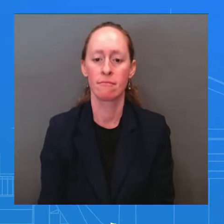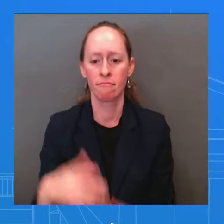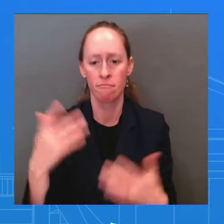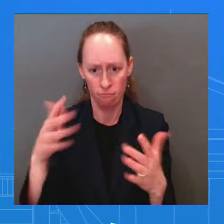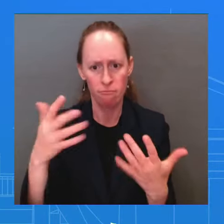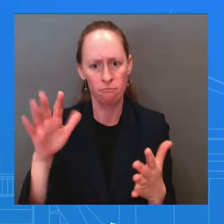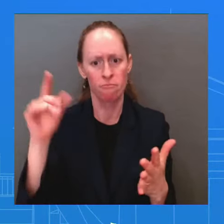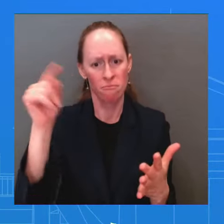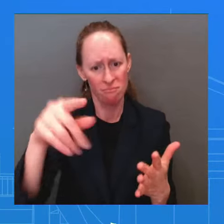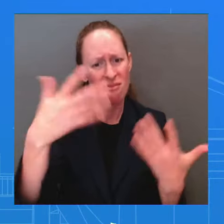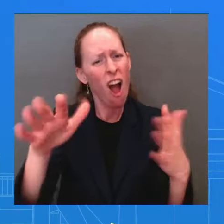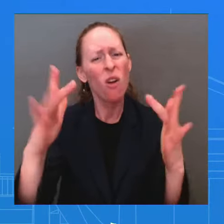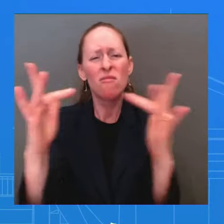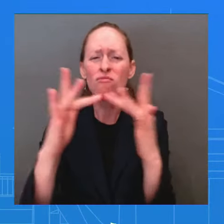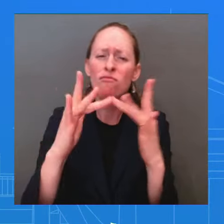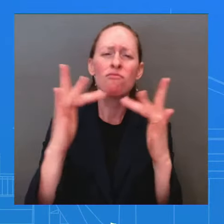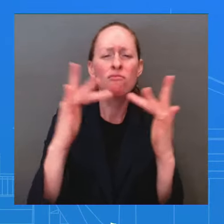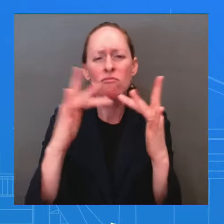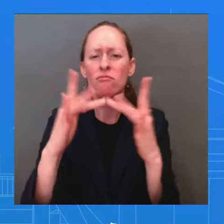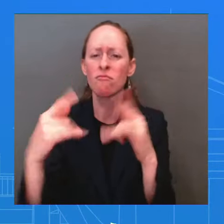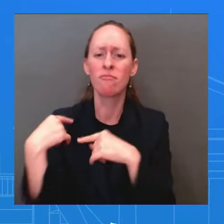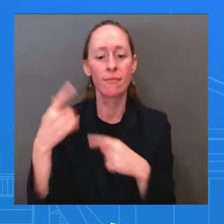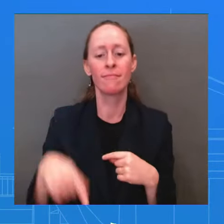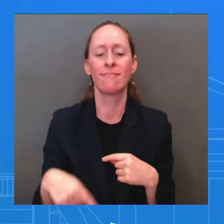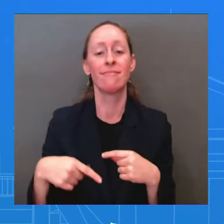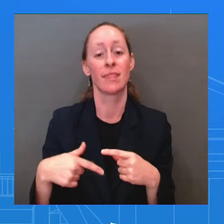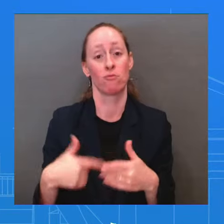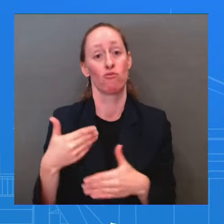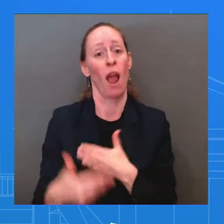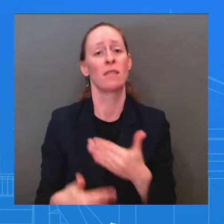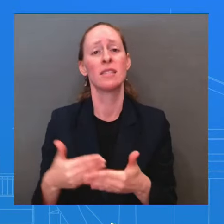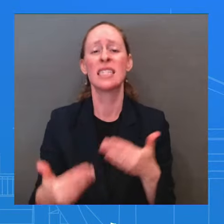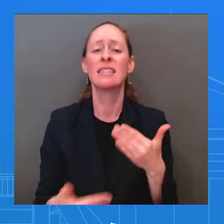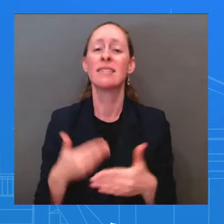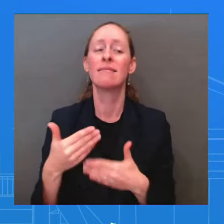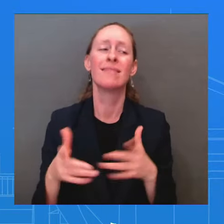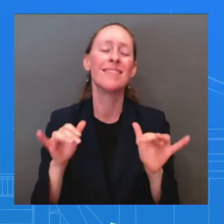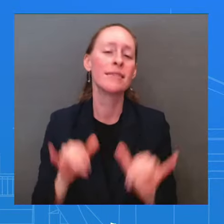a continuing engagement that we've seen. And I'm not going to get into point to point --